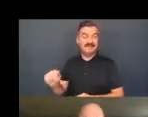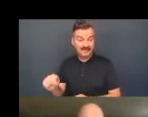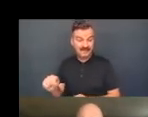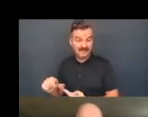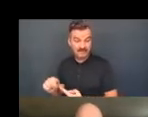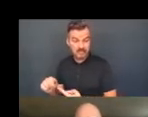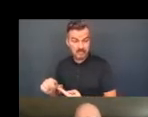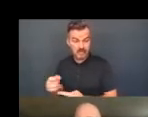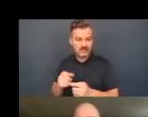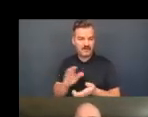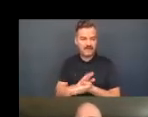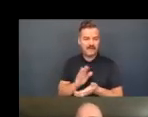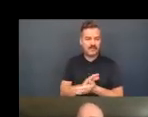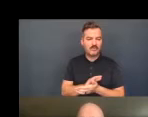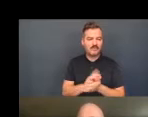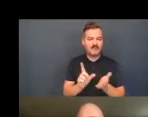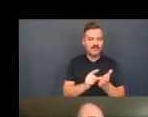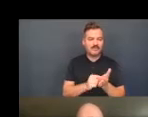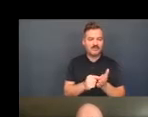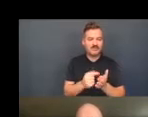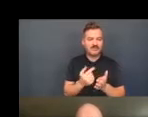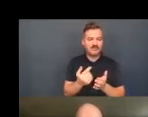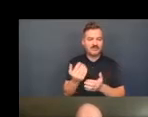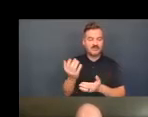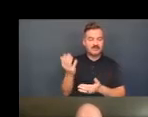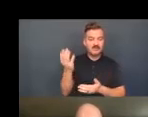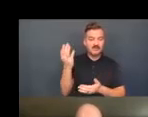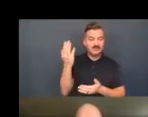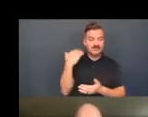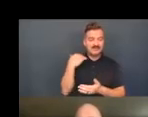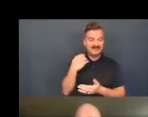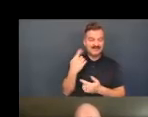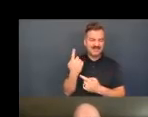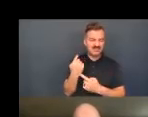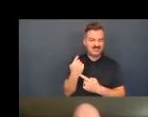from a paper published last. 16:15:56 This past year, by the UK Office